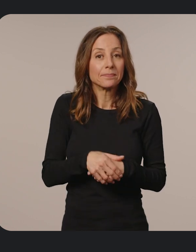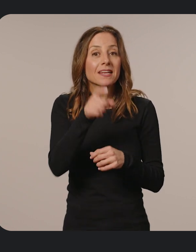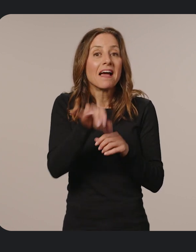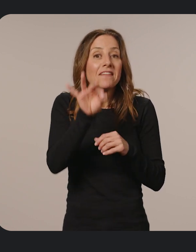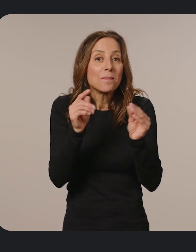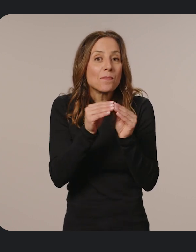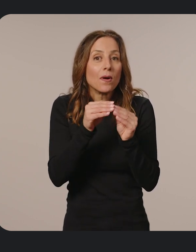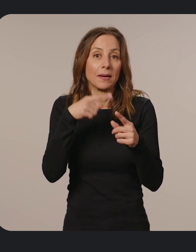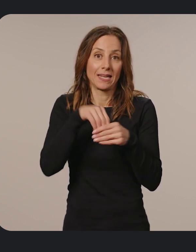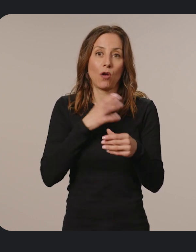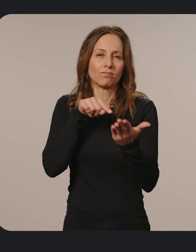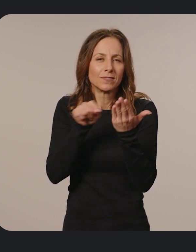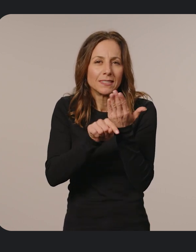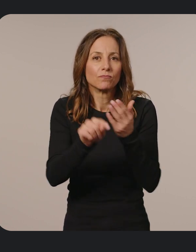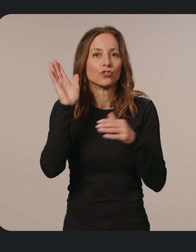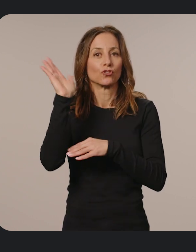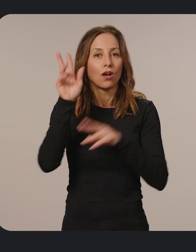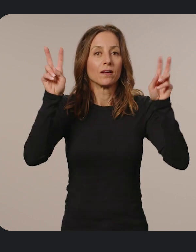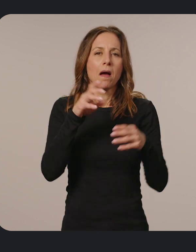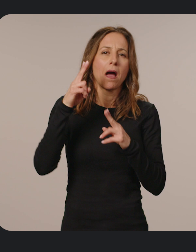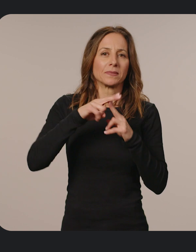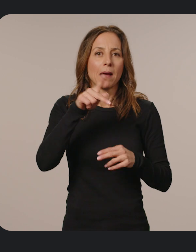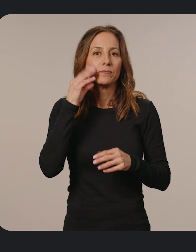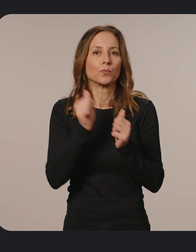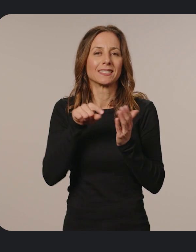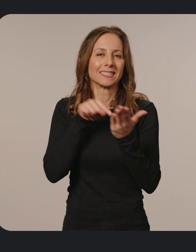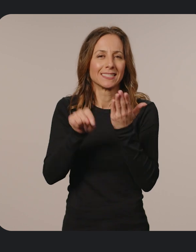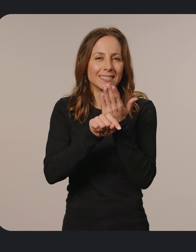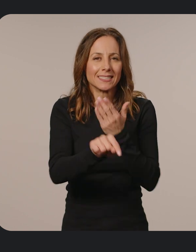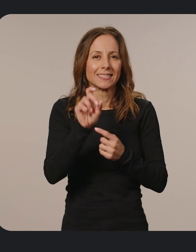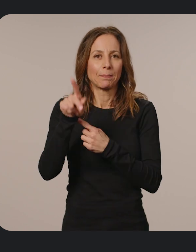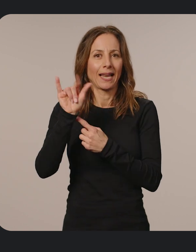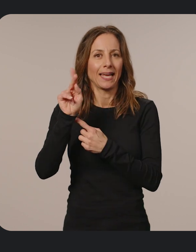You can find out more in our deep links talk, Optimize App Experiences With Deep Linking.